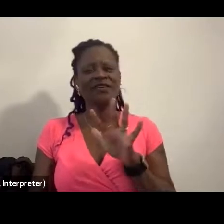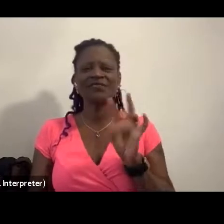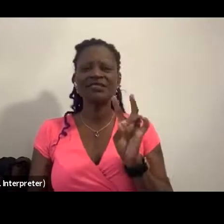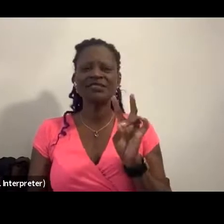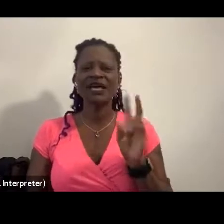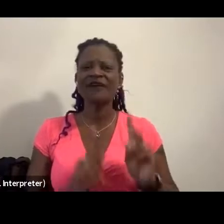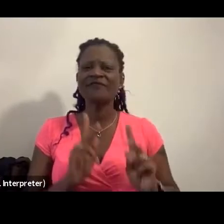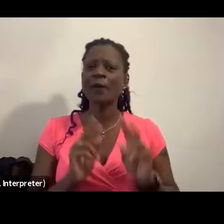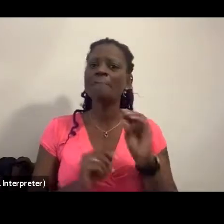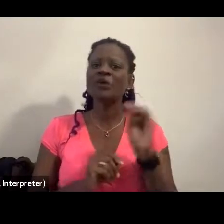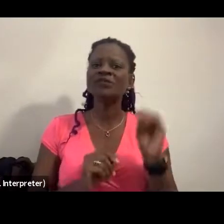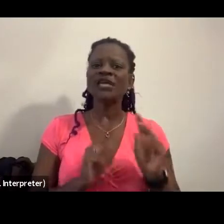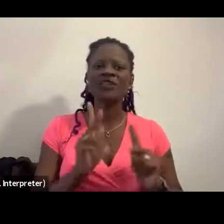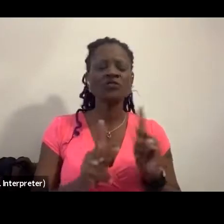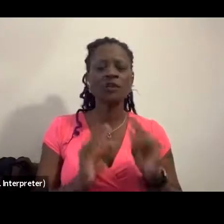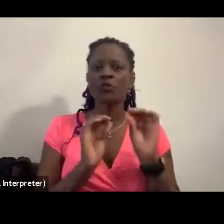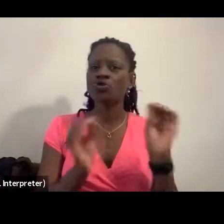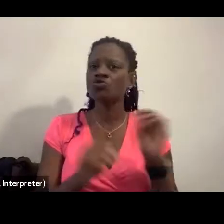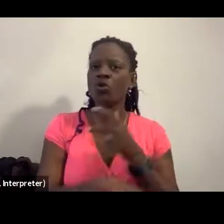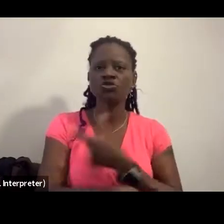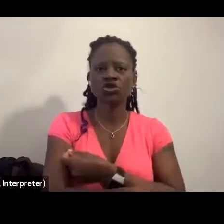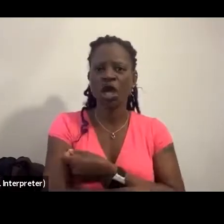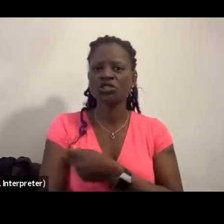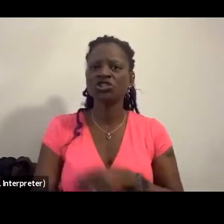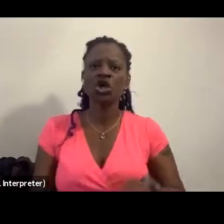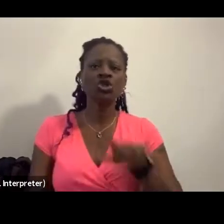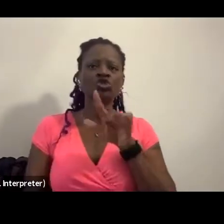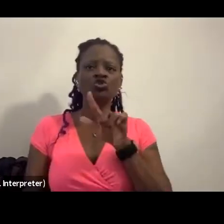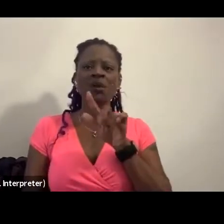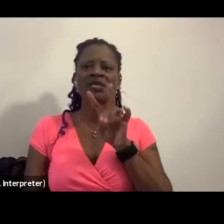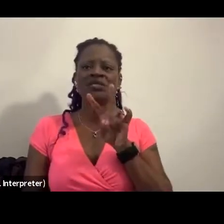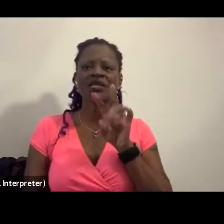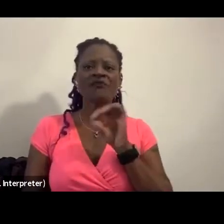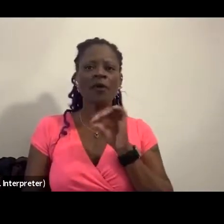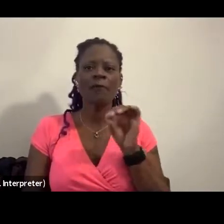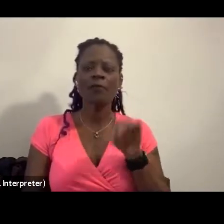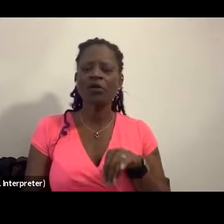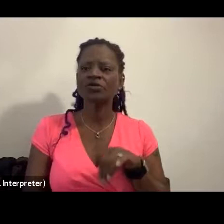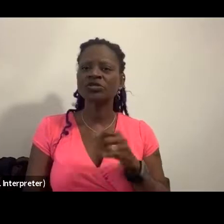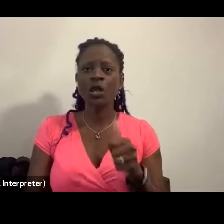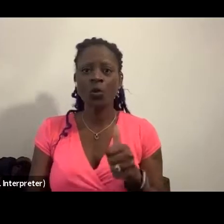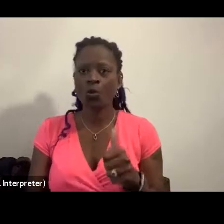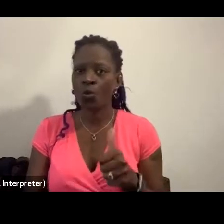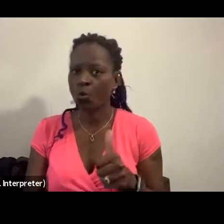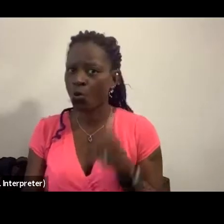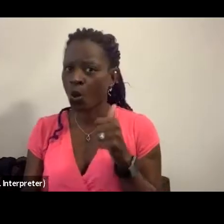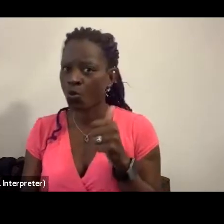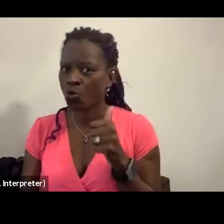Twenty one percent said they definitely or probably won't get vaccinated.